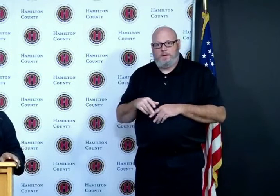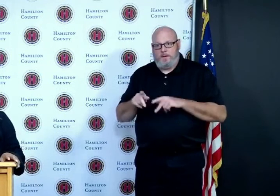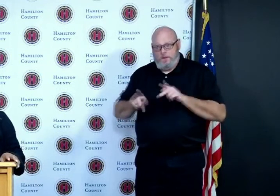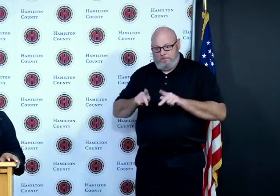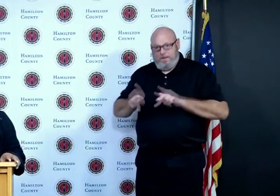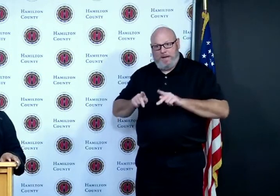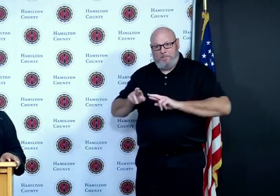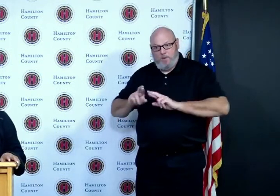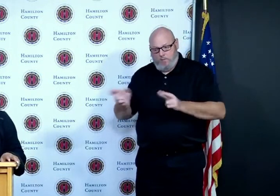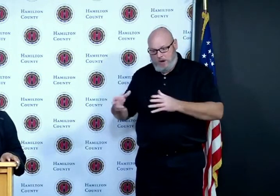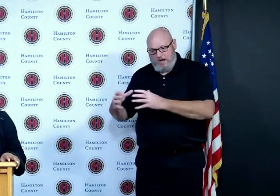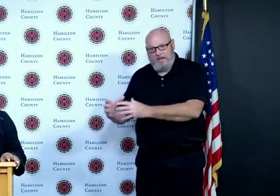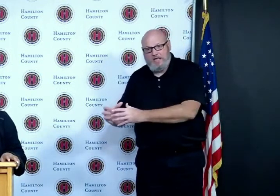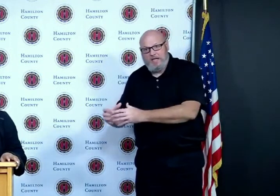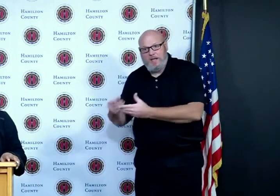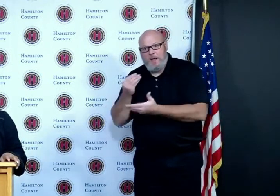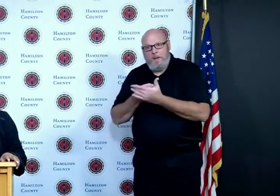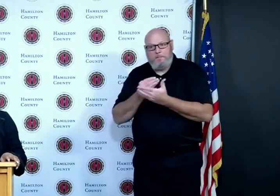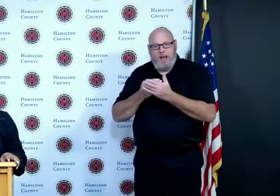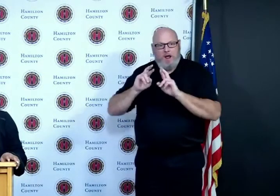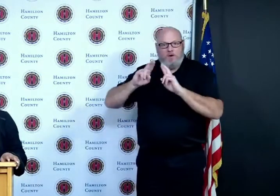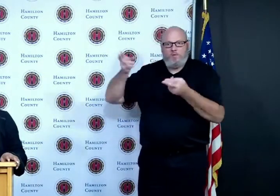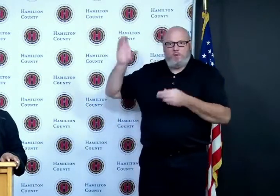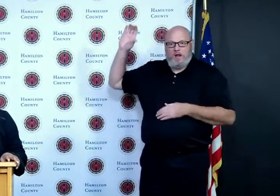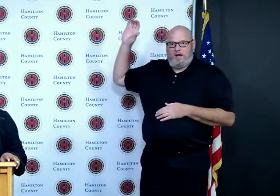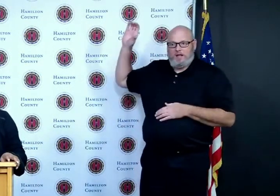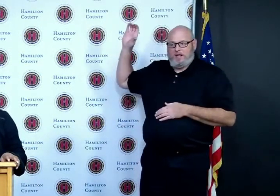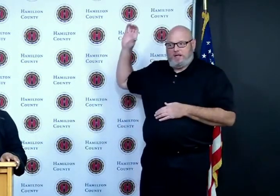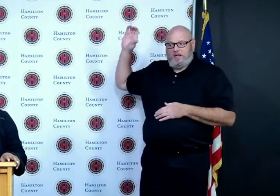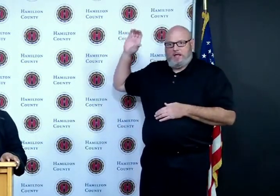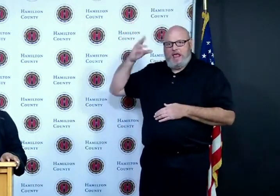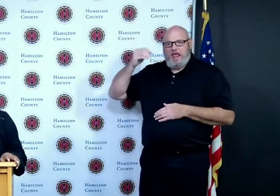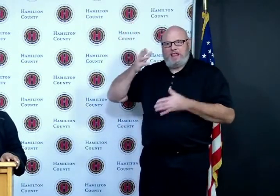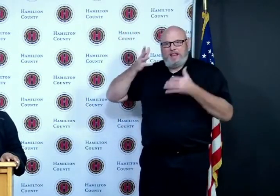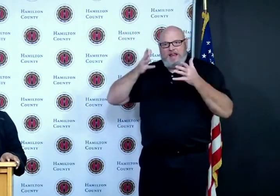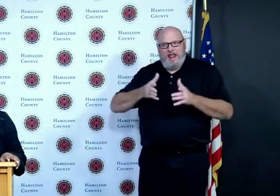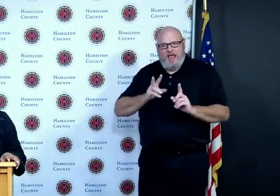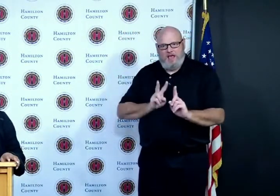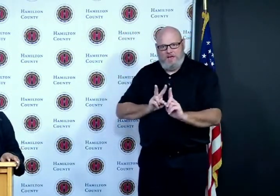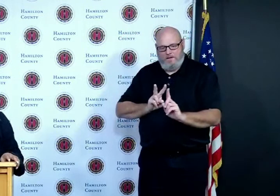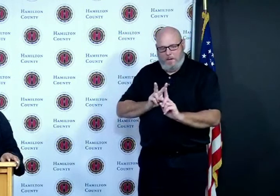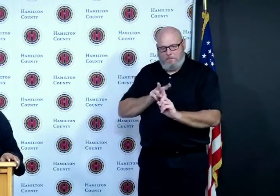they have to get processed because the bills are due and so we recognize that and we're looking at